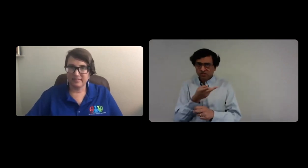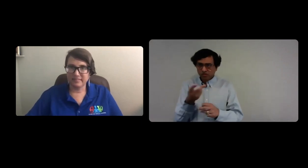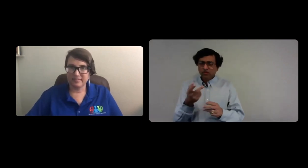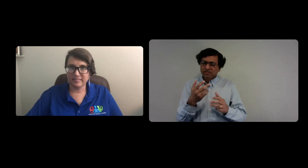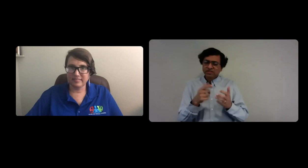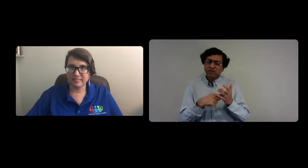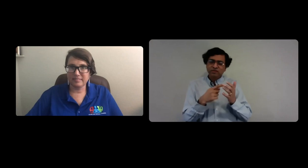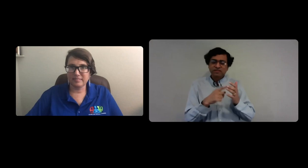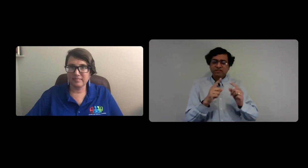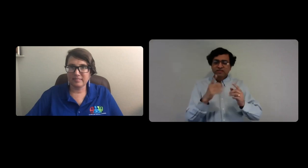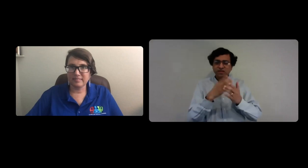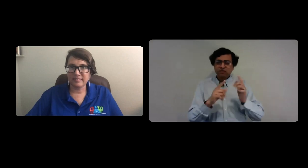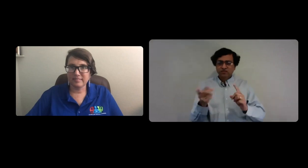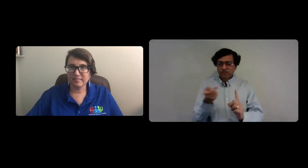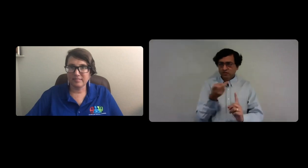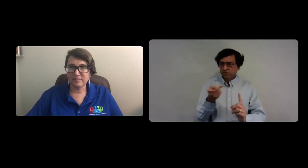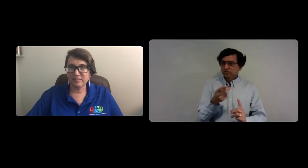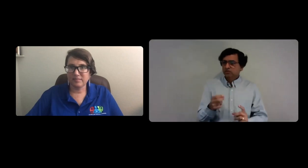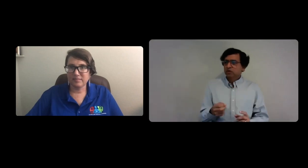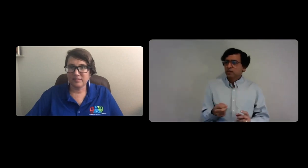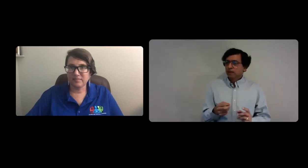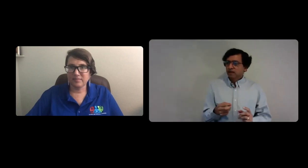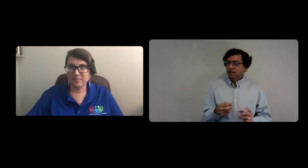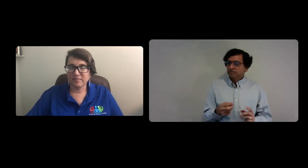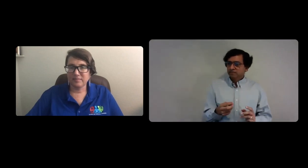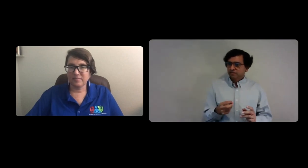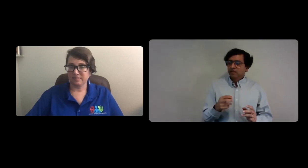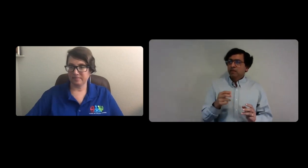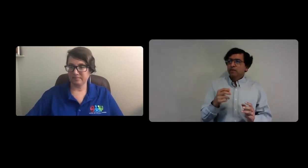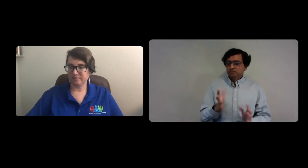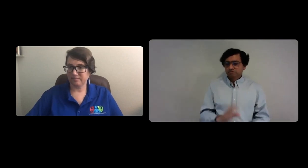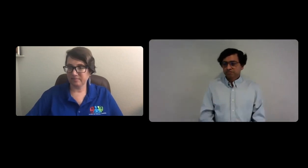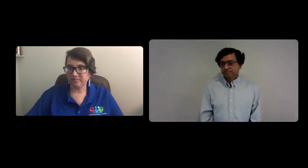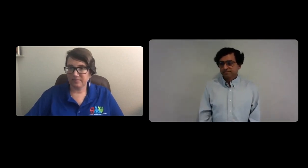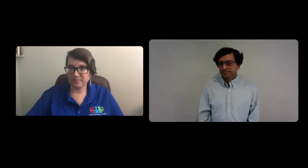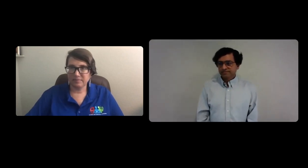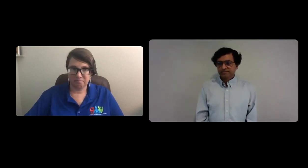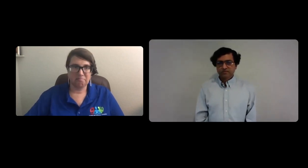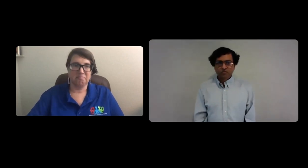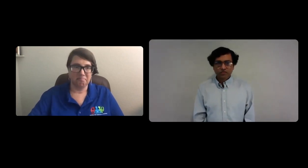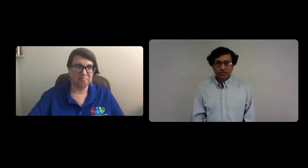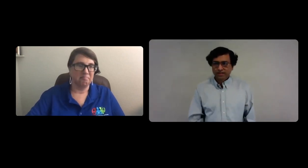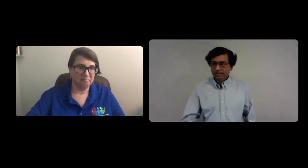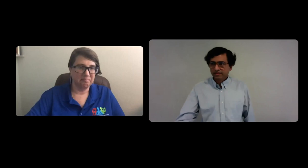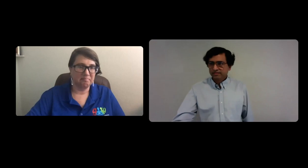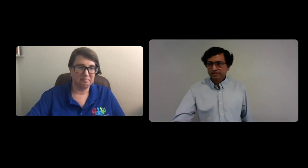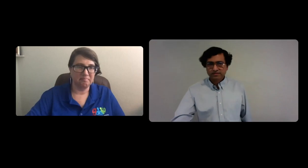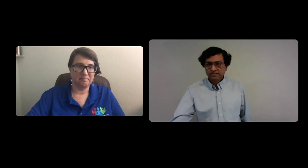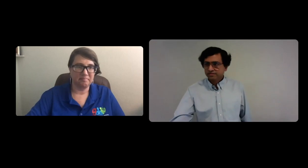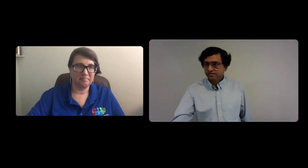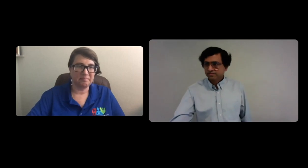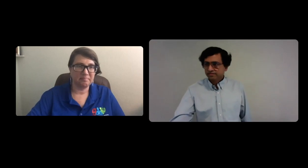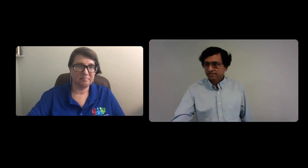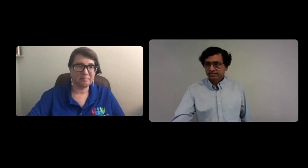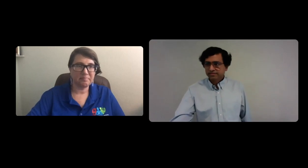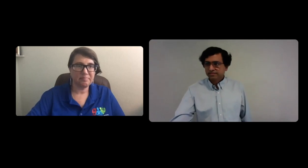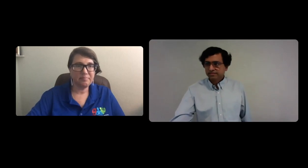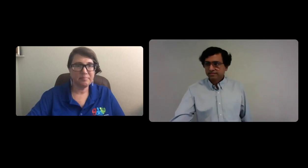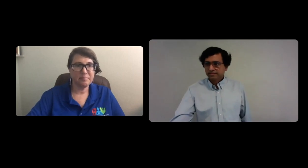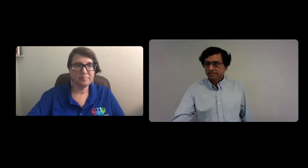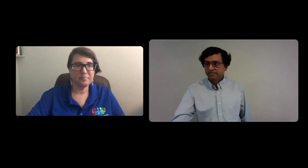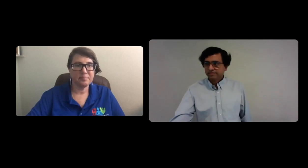So we looked at two and four-year colleges and that research was 2015.